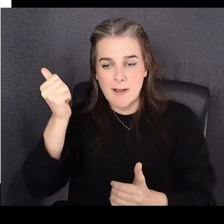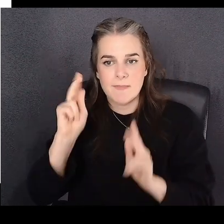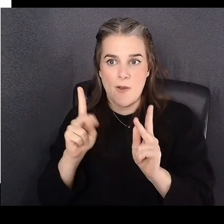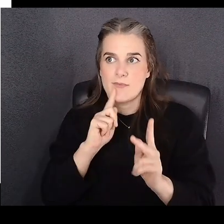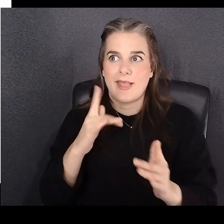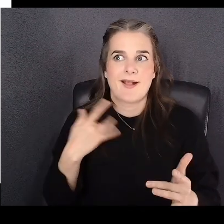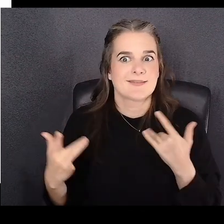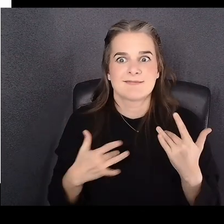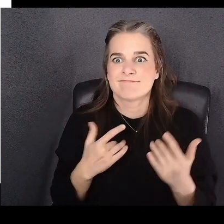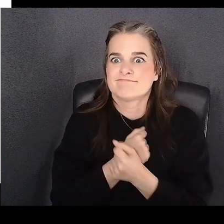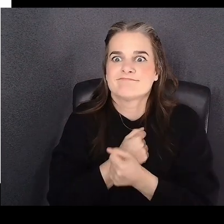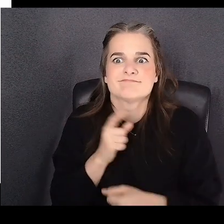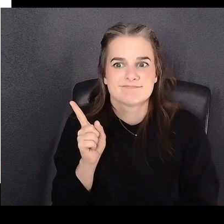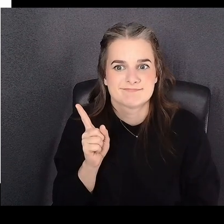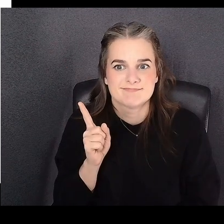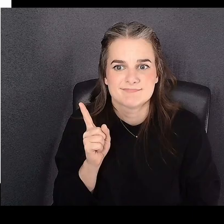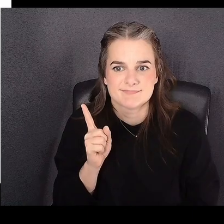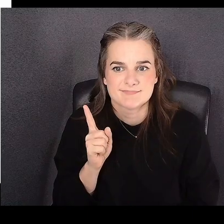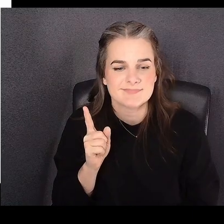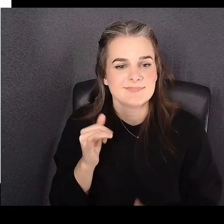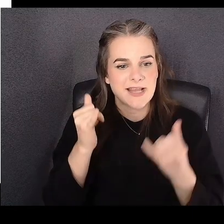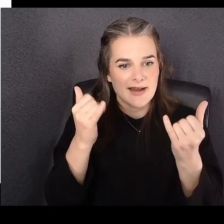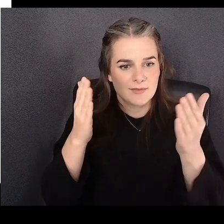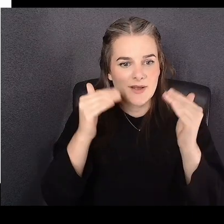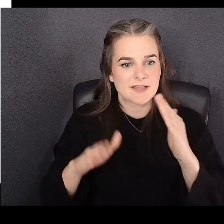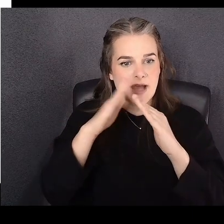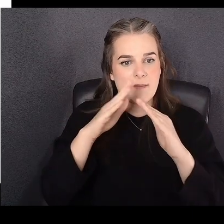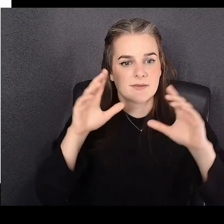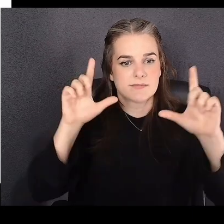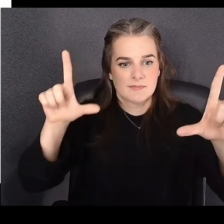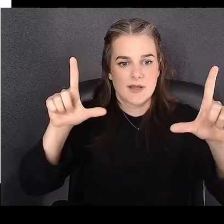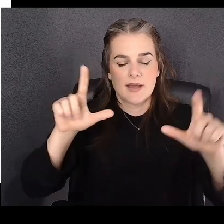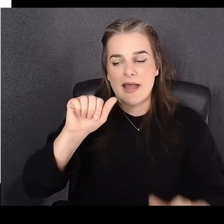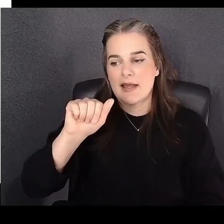So instead of a normal ax, obviously, we're using suction cups onto a whiteboard,